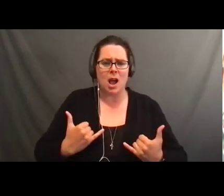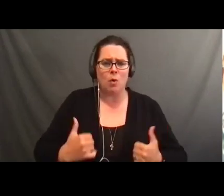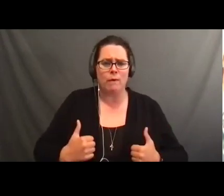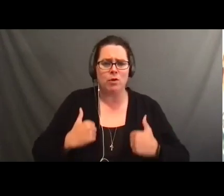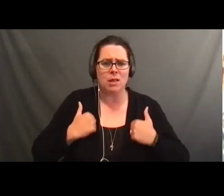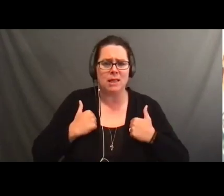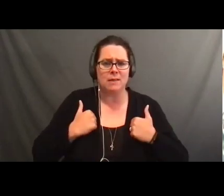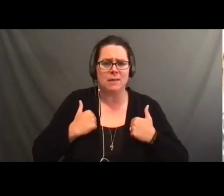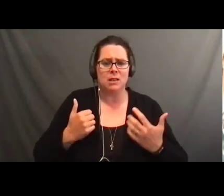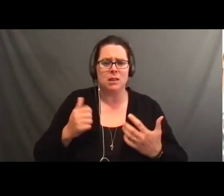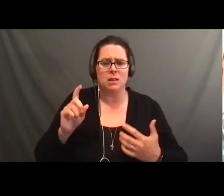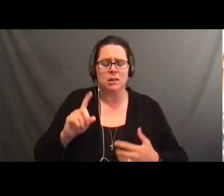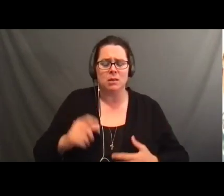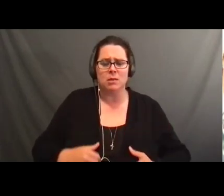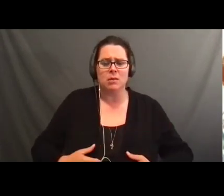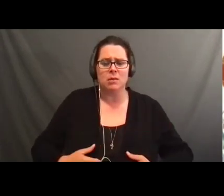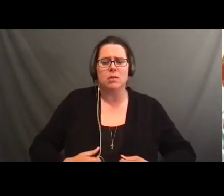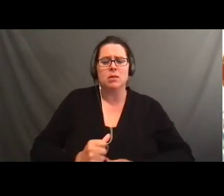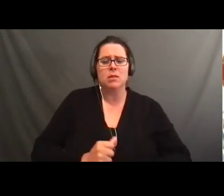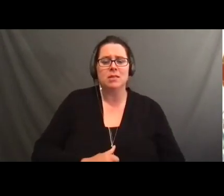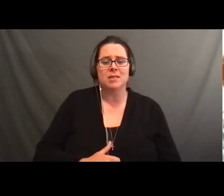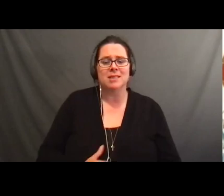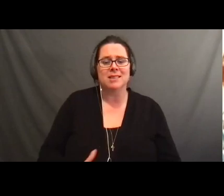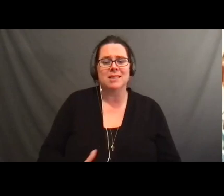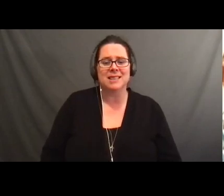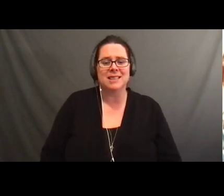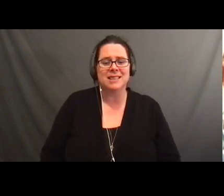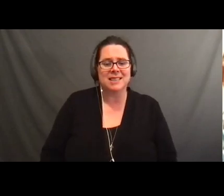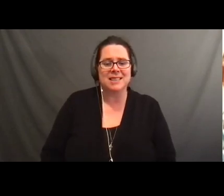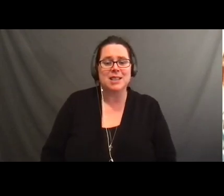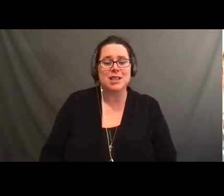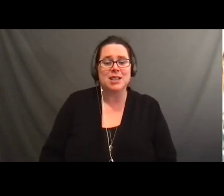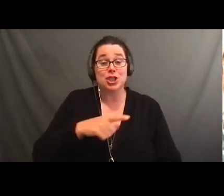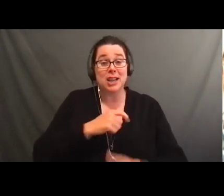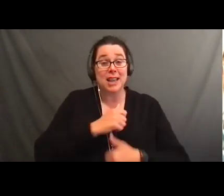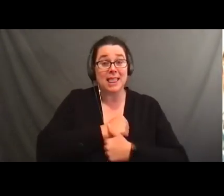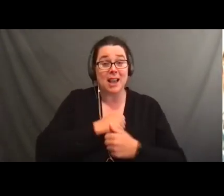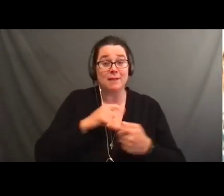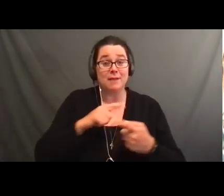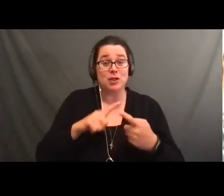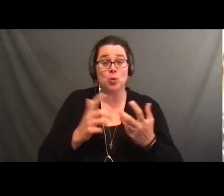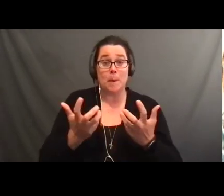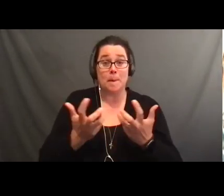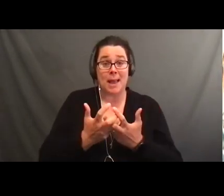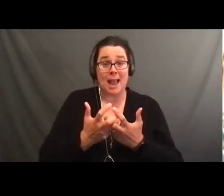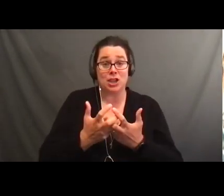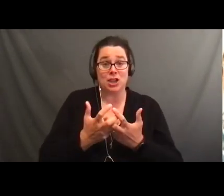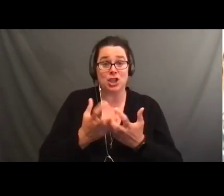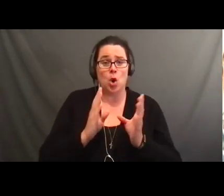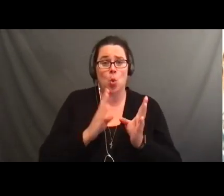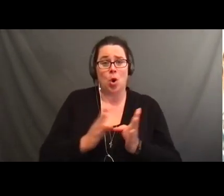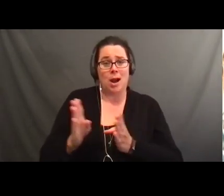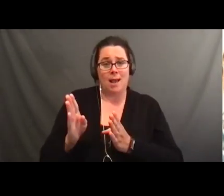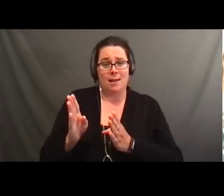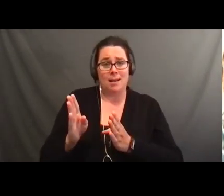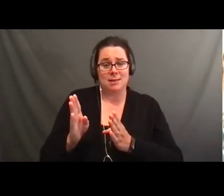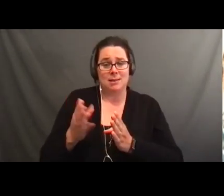She her she loves to match and organize and so we go to